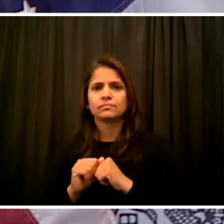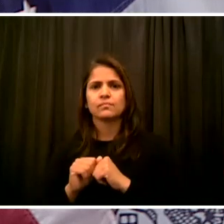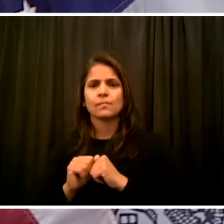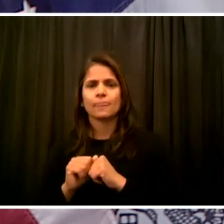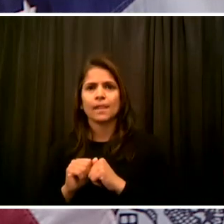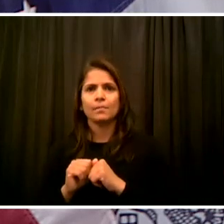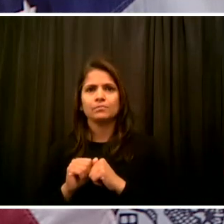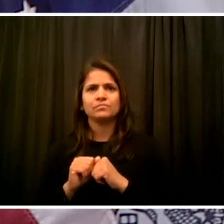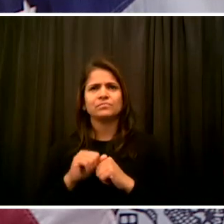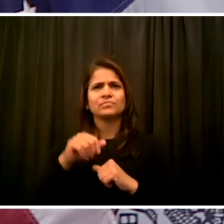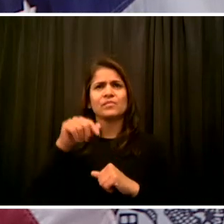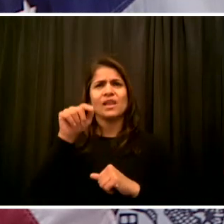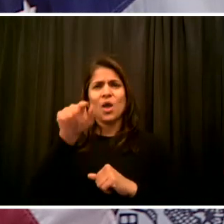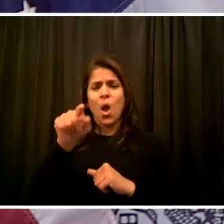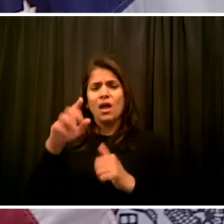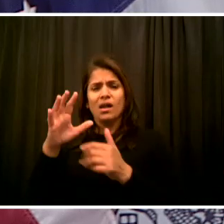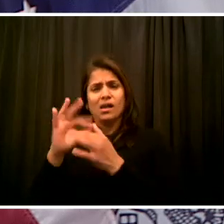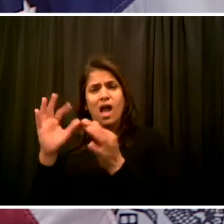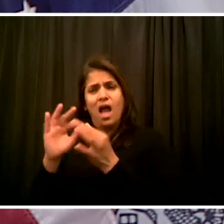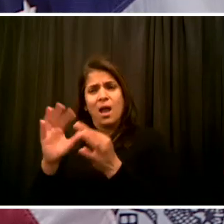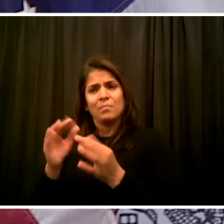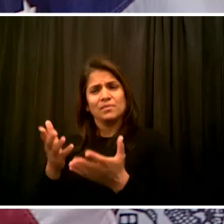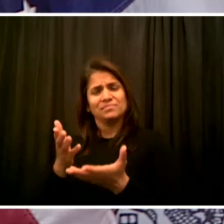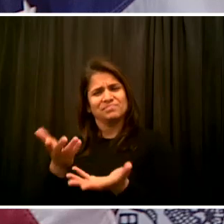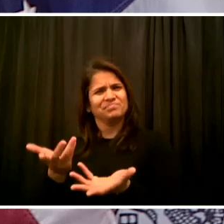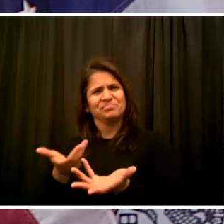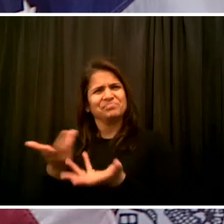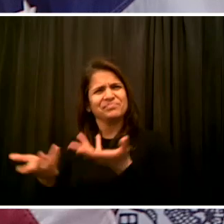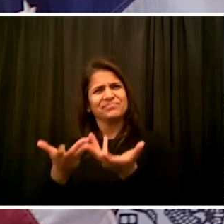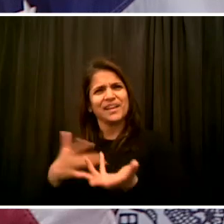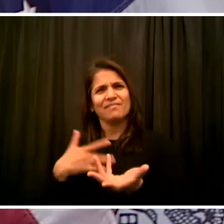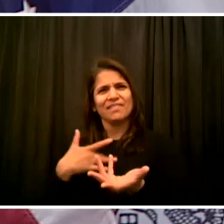SAVED.